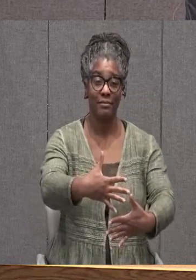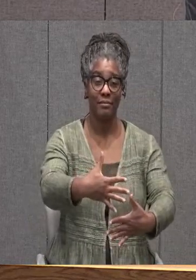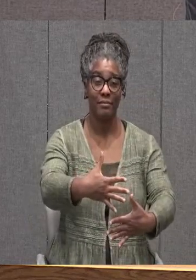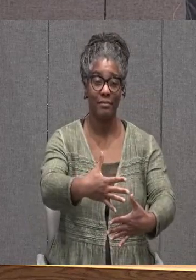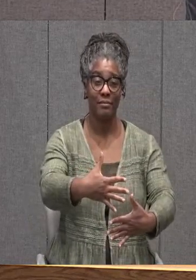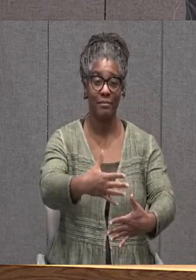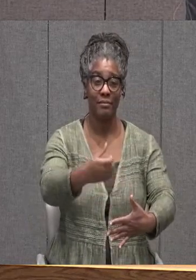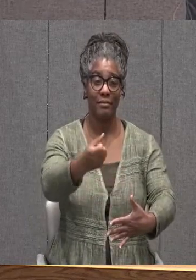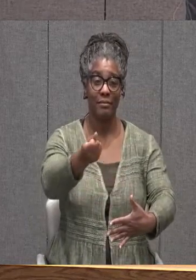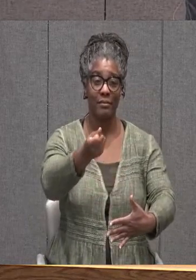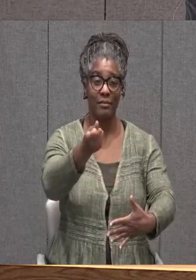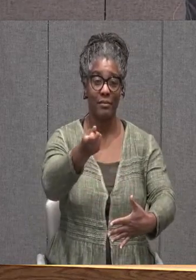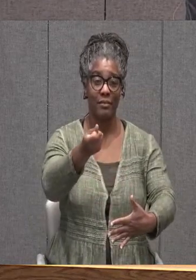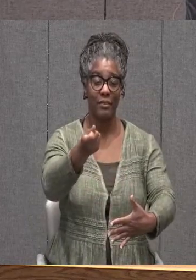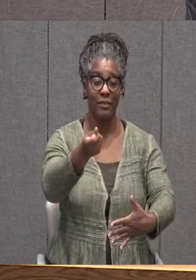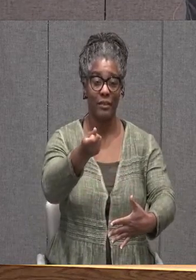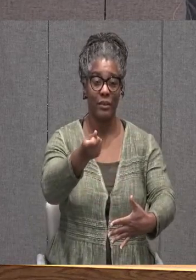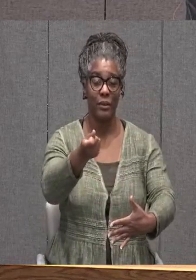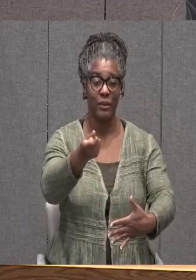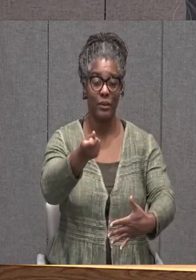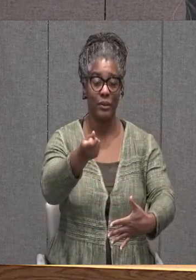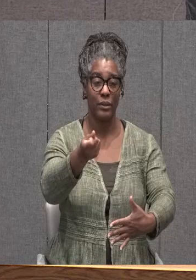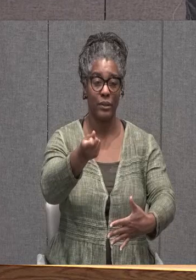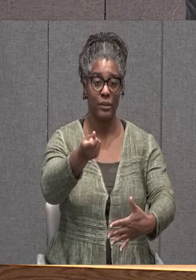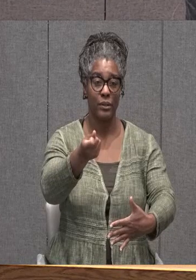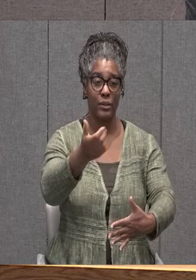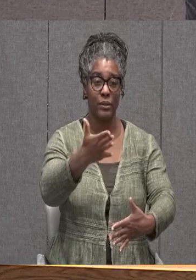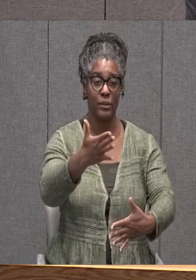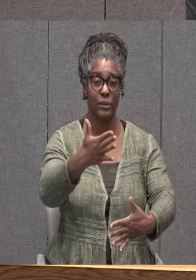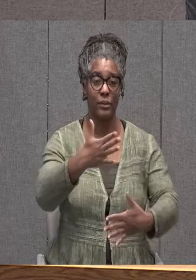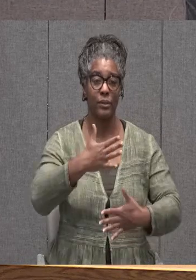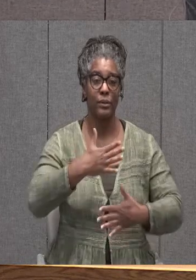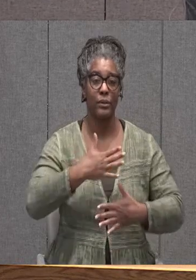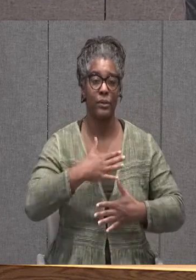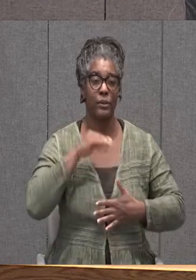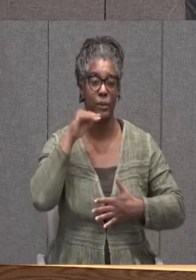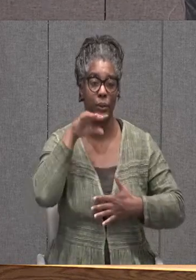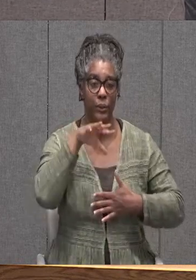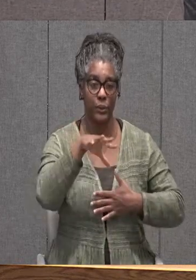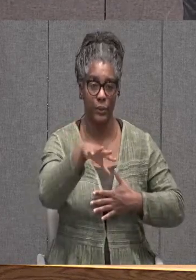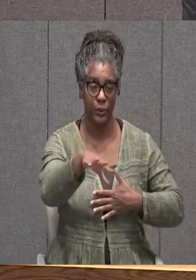hold it, breathe out. (air whooshing)